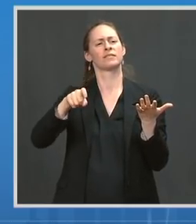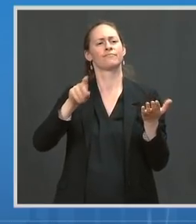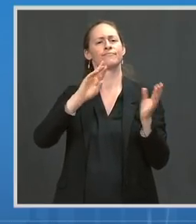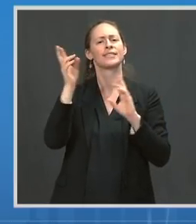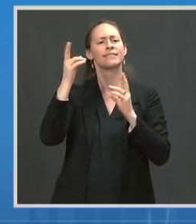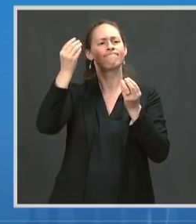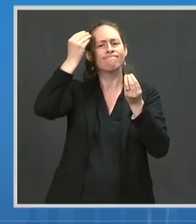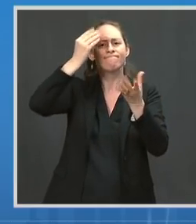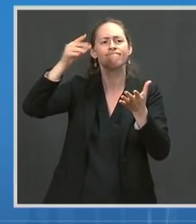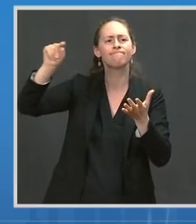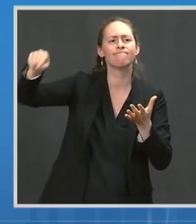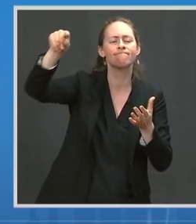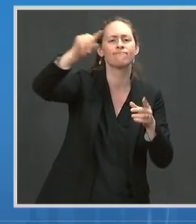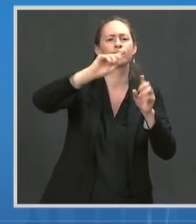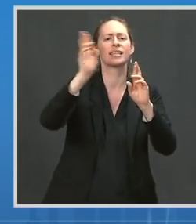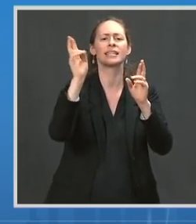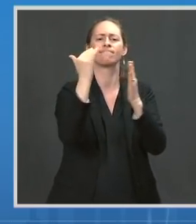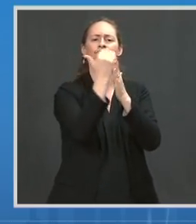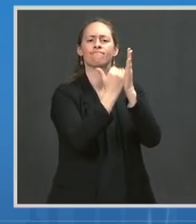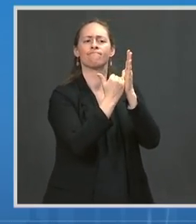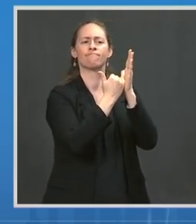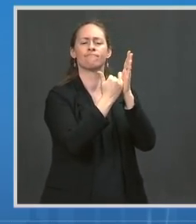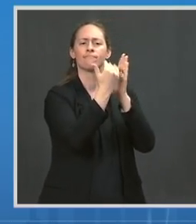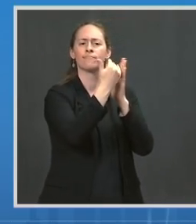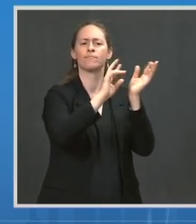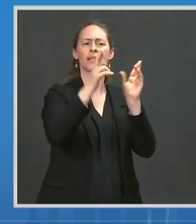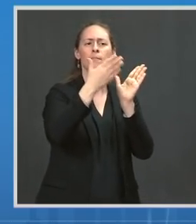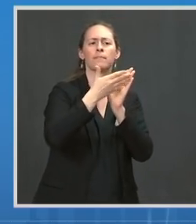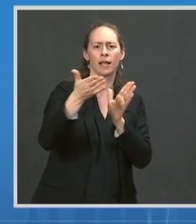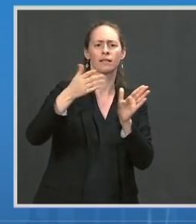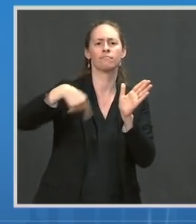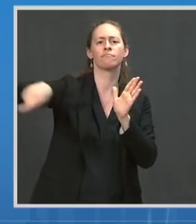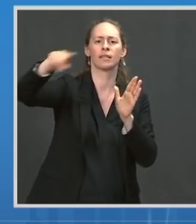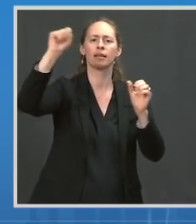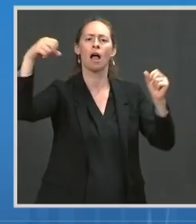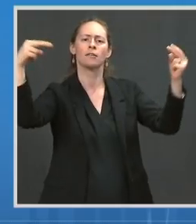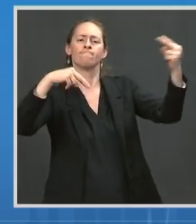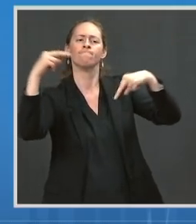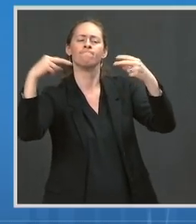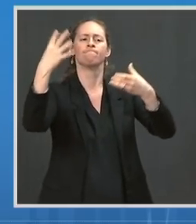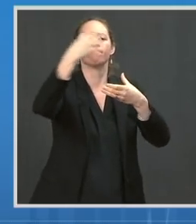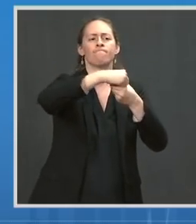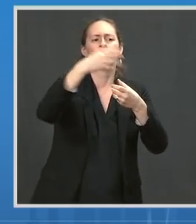guideline control from a public health standpoint. I'd be happy to hear from Dr. Walensky